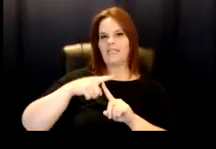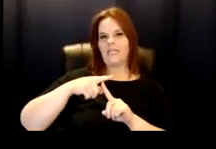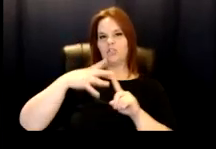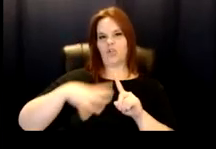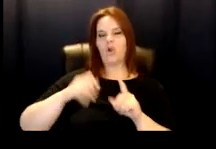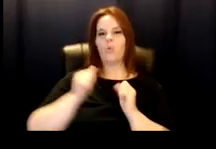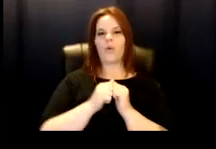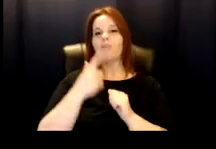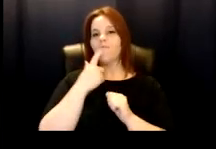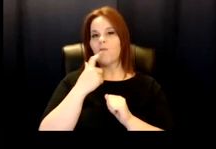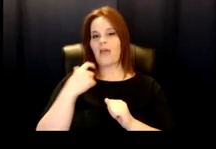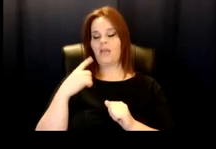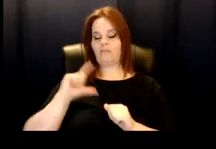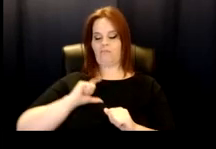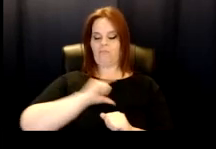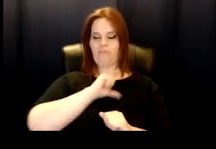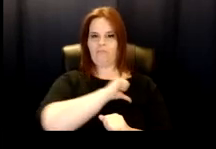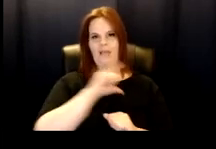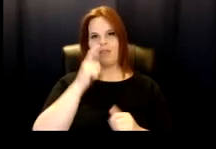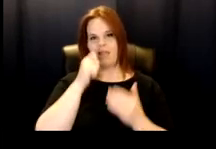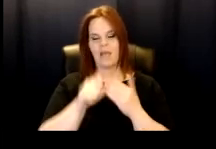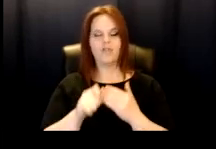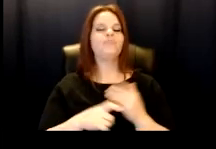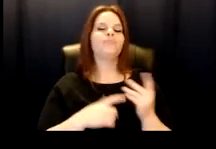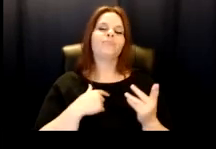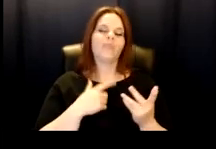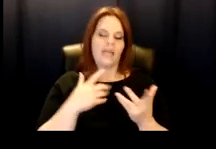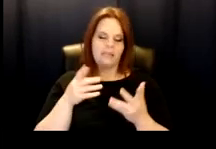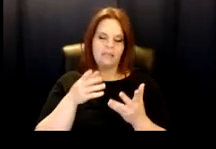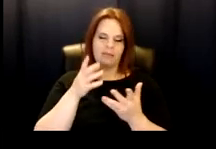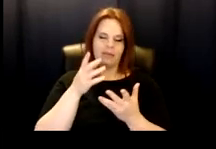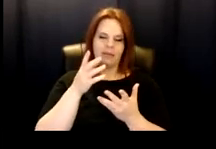great honor and privilege to be here with my distinguished colleagues on this panel.